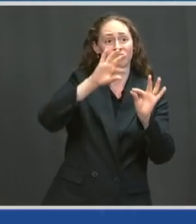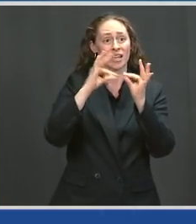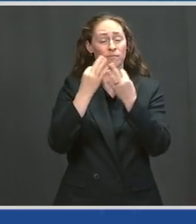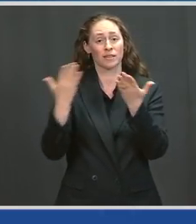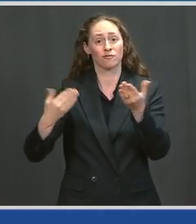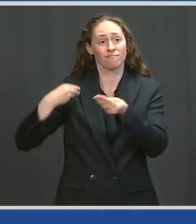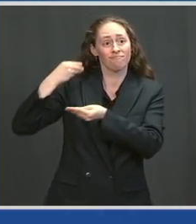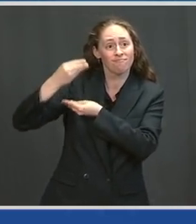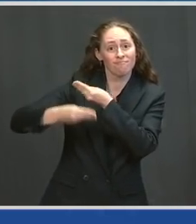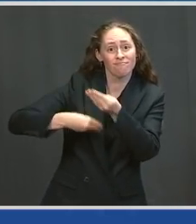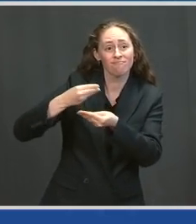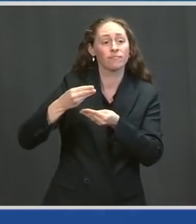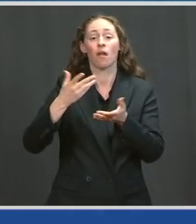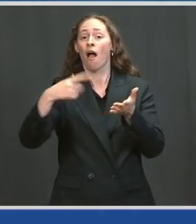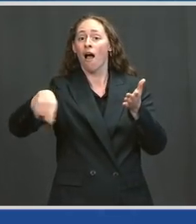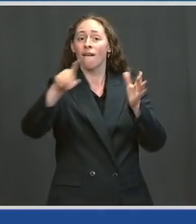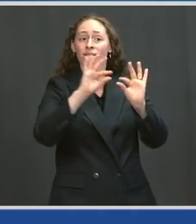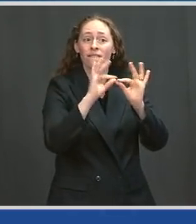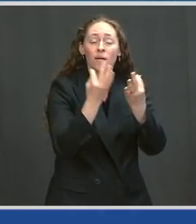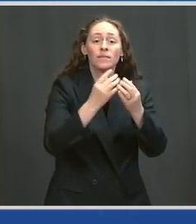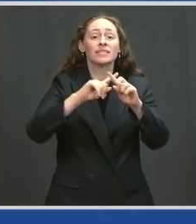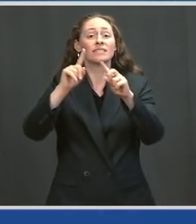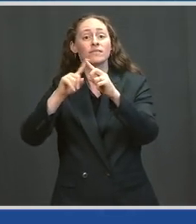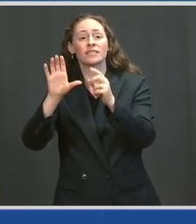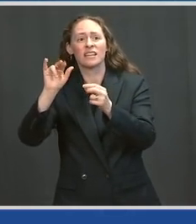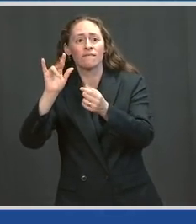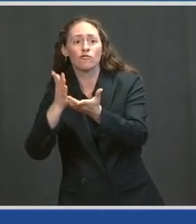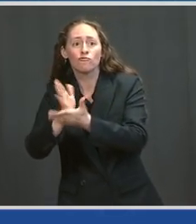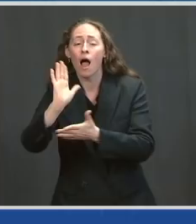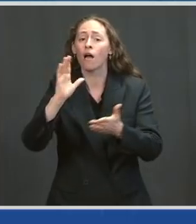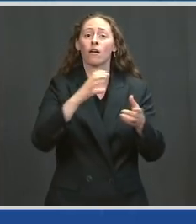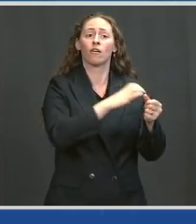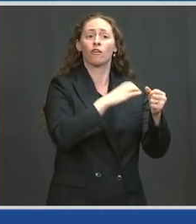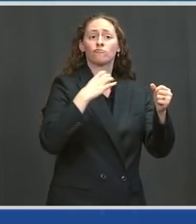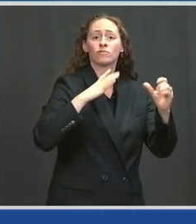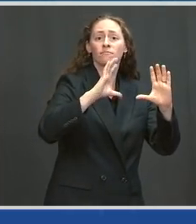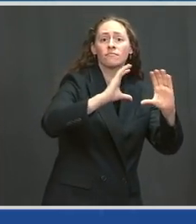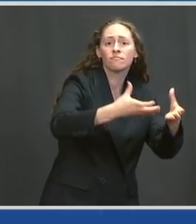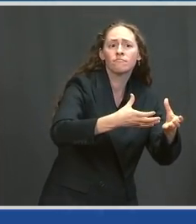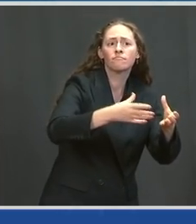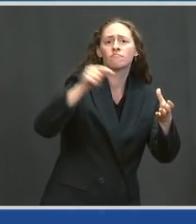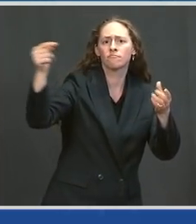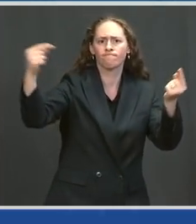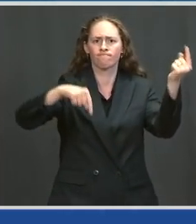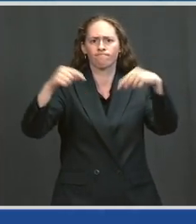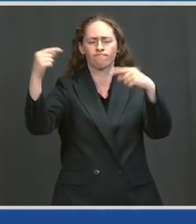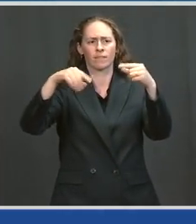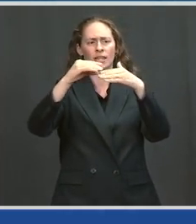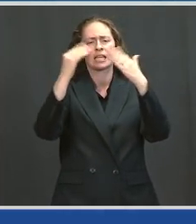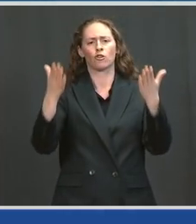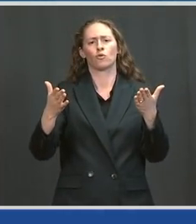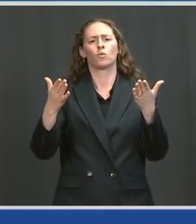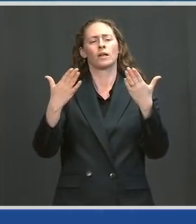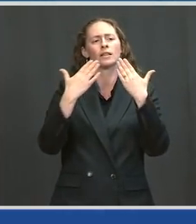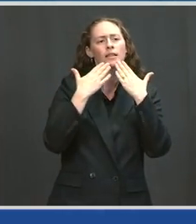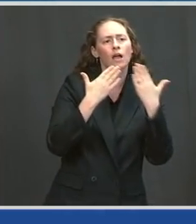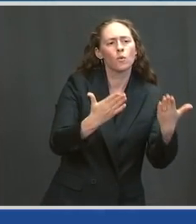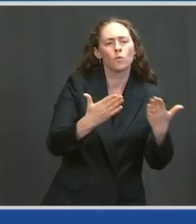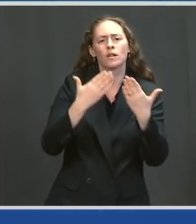and members of the Congressional Black Caucus that are here, thank you for making sure we all remember and we never forget.